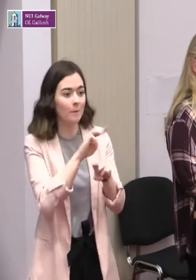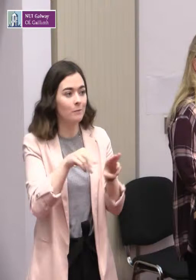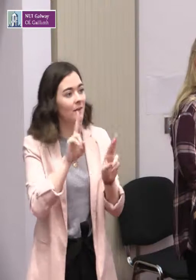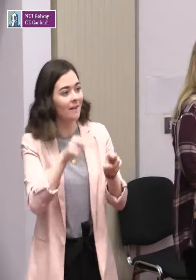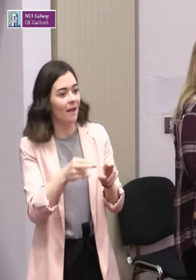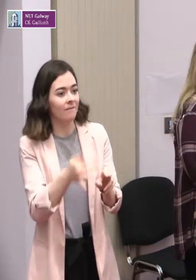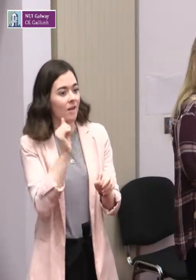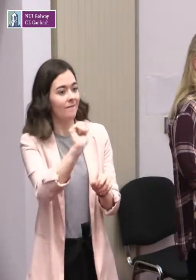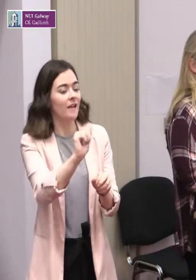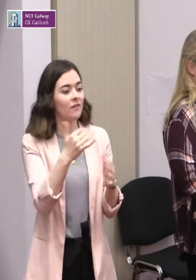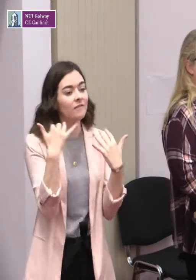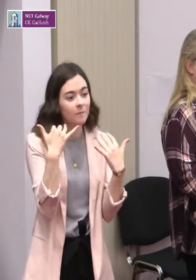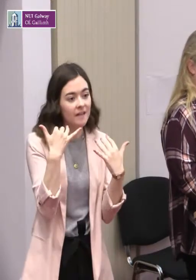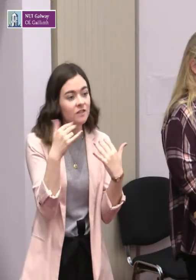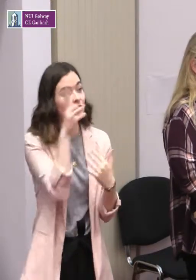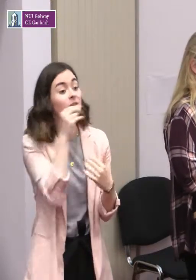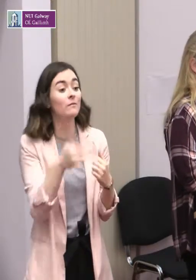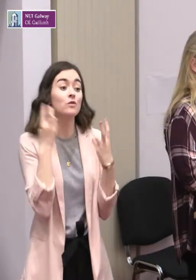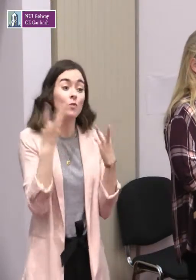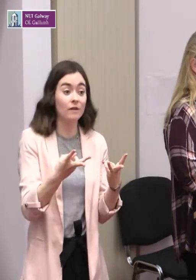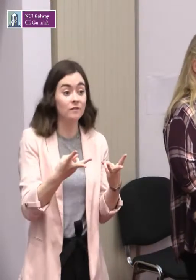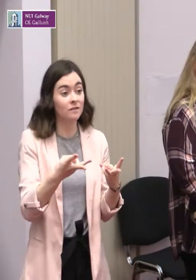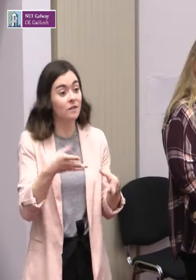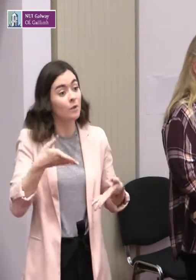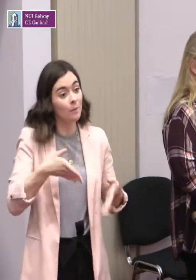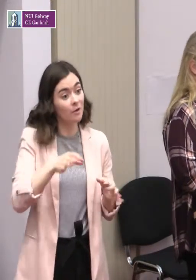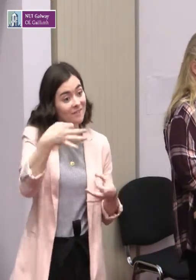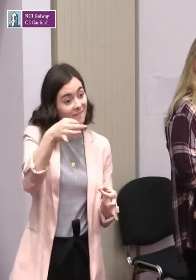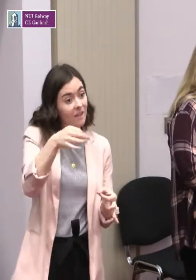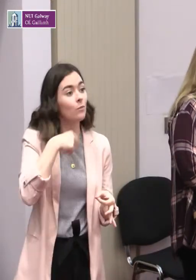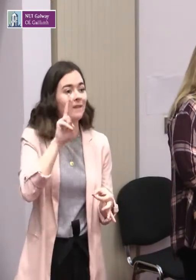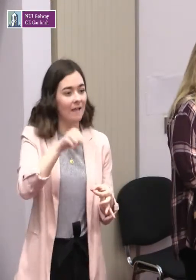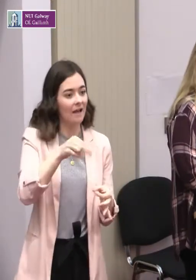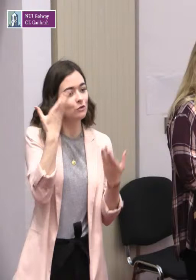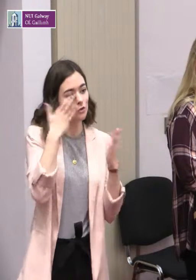your birth certificate, we can show you how to do it. It's not automatic but we can show you how.